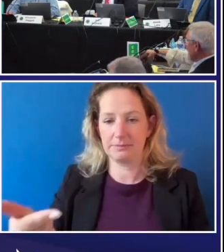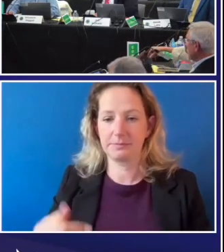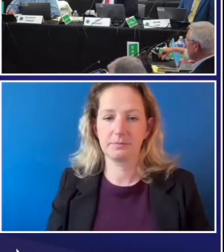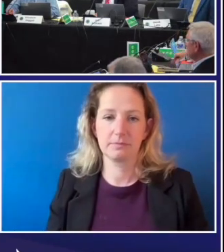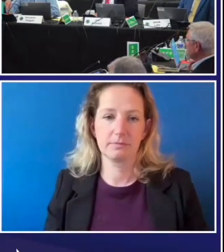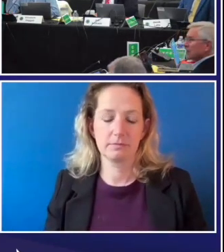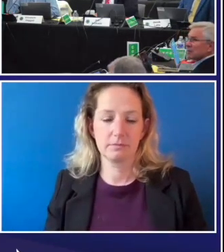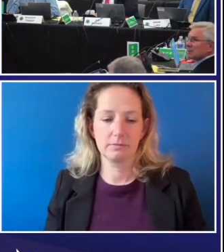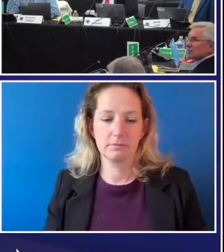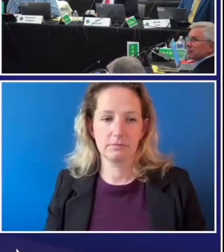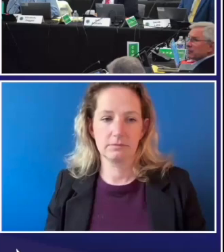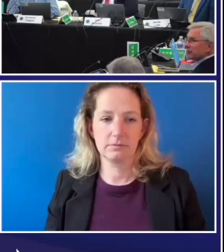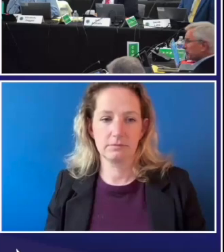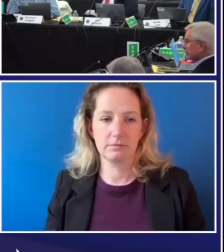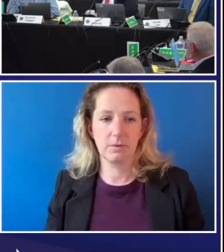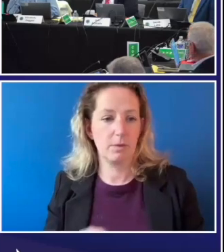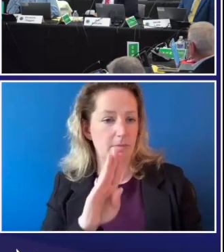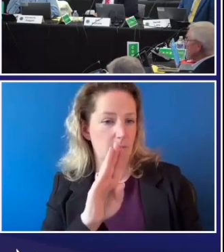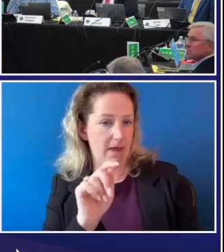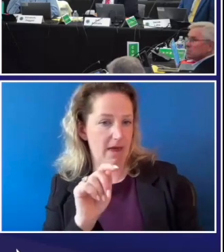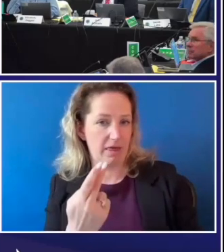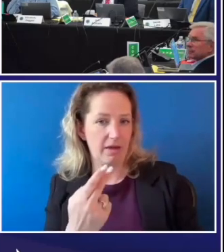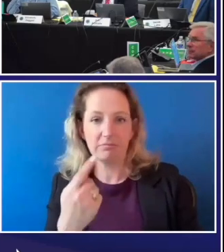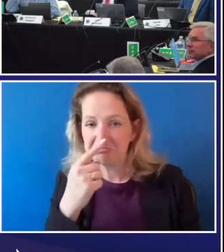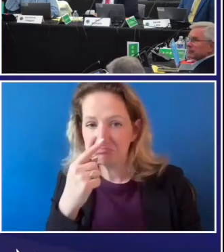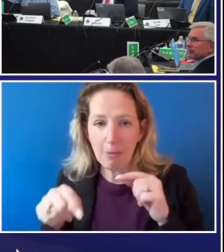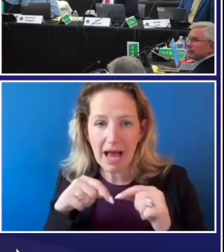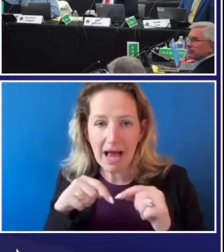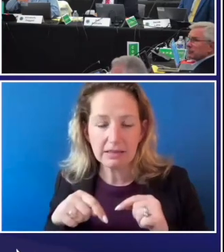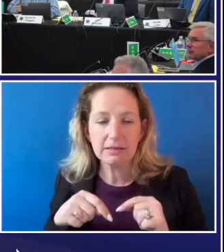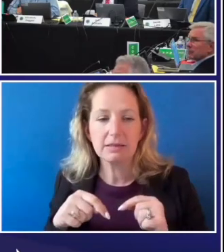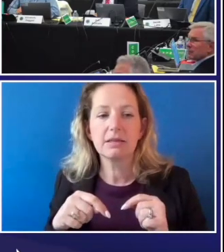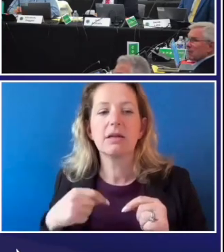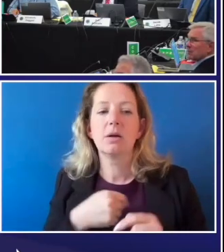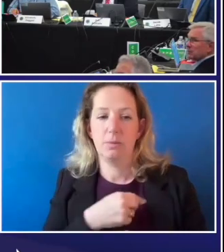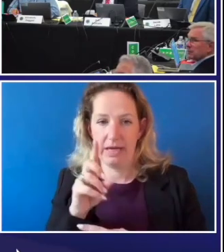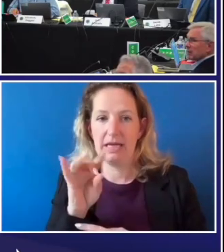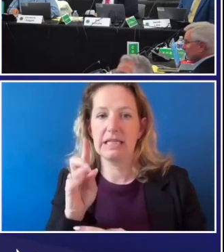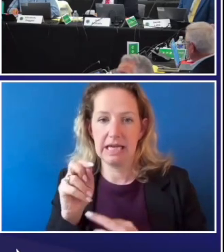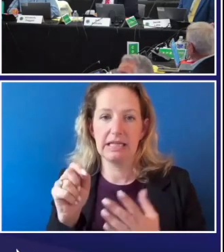Oh, also, or Beth. Oh, can you go back up? So actually, we took out, um, because this particular section is